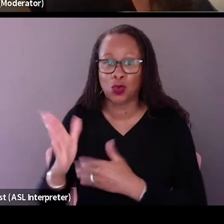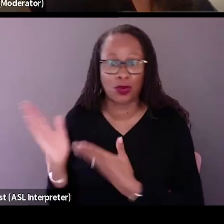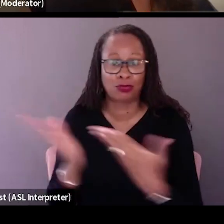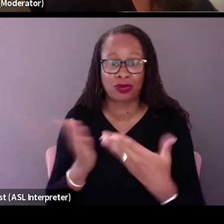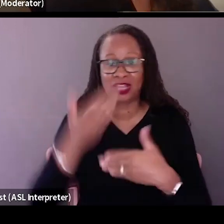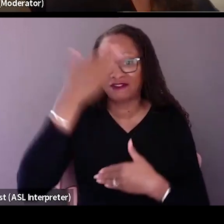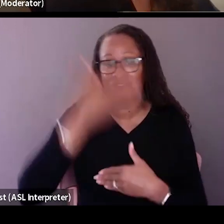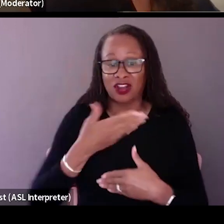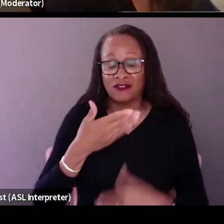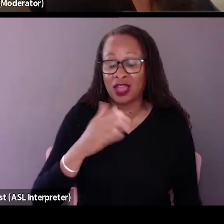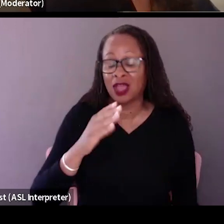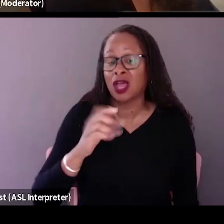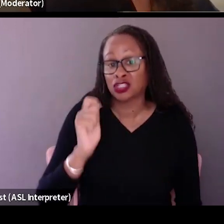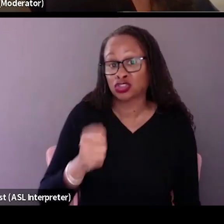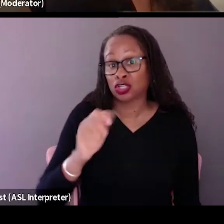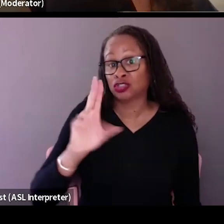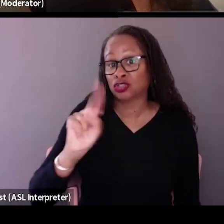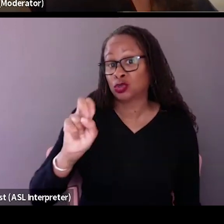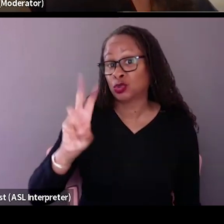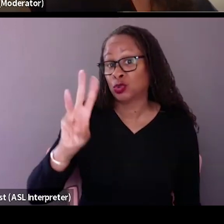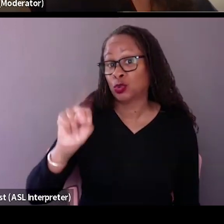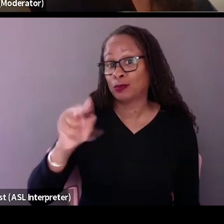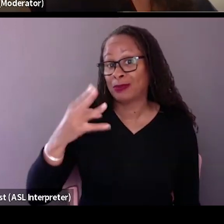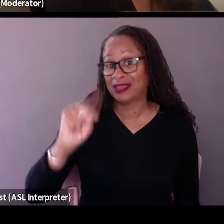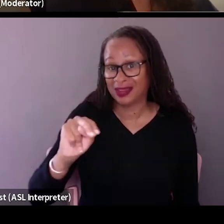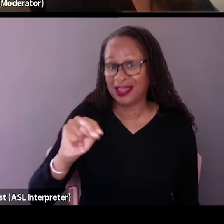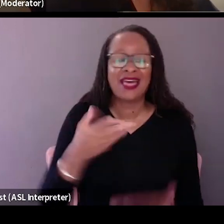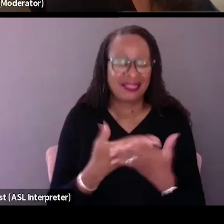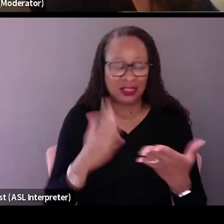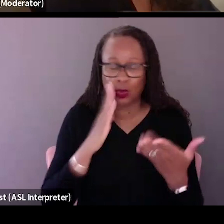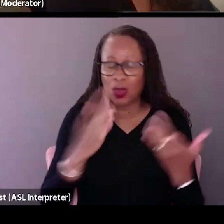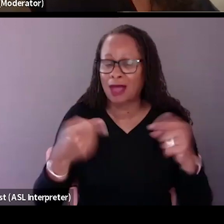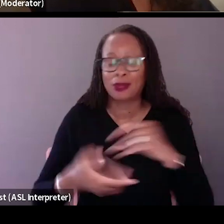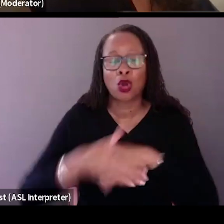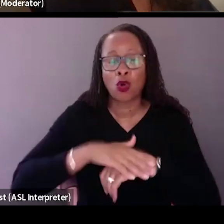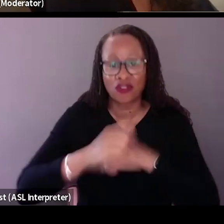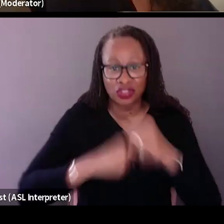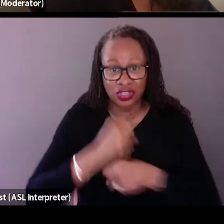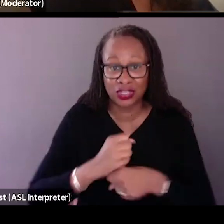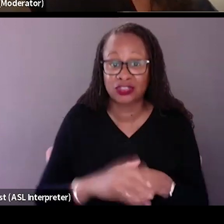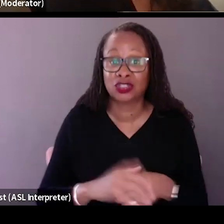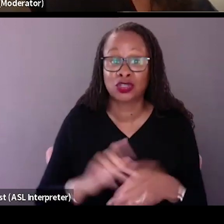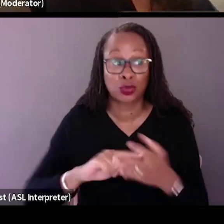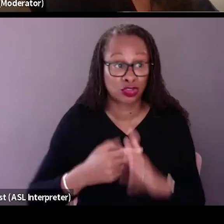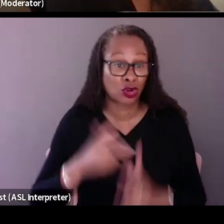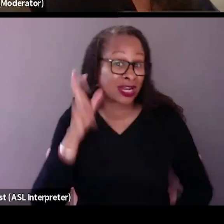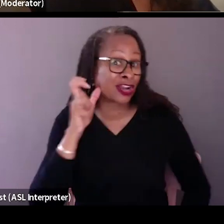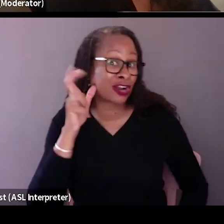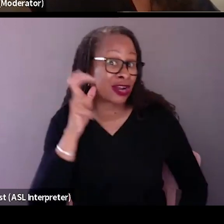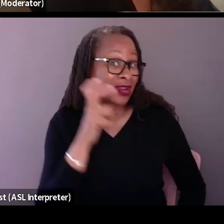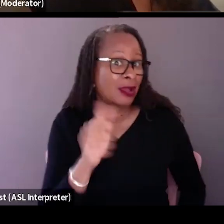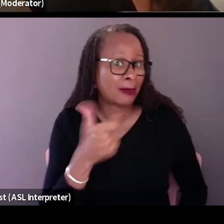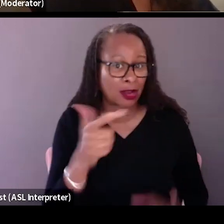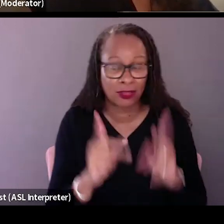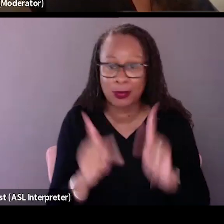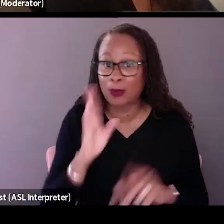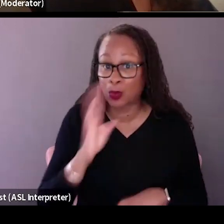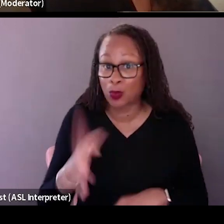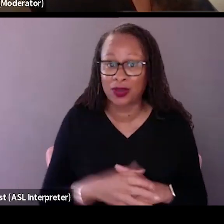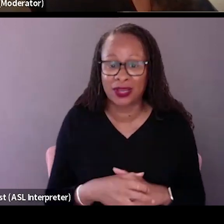So there's things that are gonna happen over the years of people and you're gonna start hearing about people. I mean, full people that we believe and we could have used them but we took them out